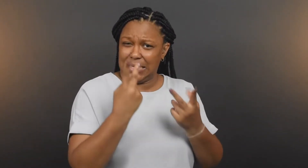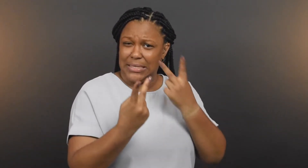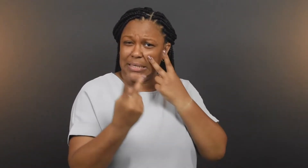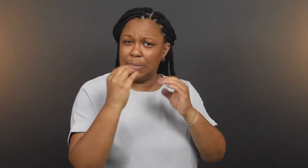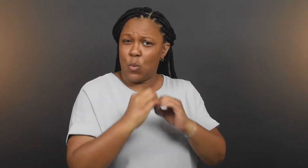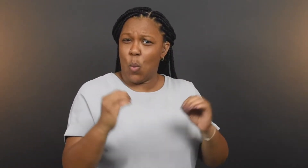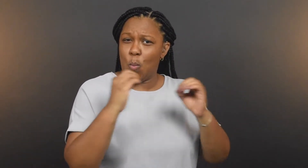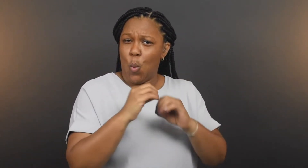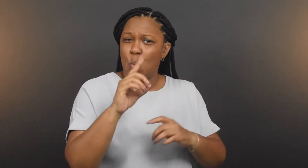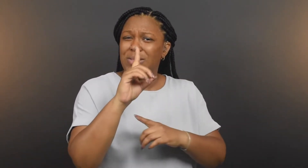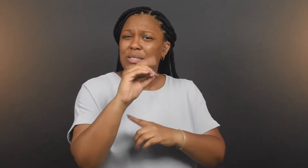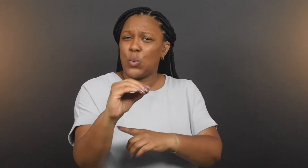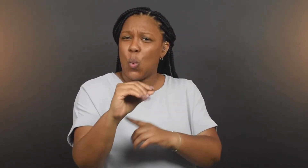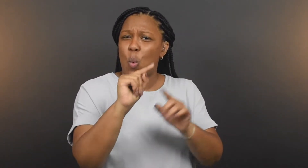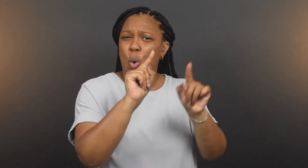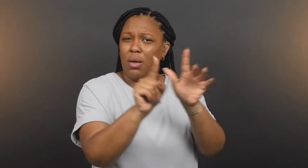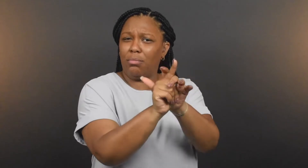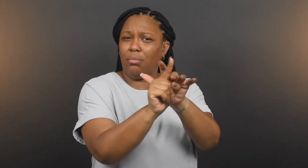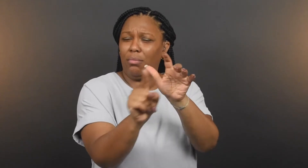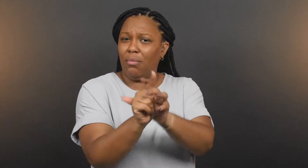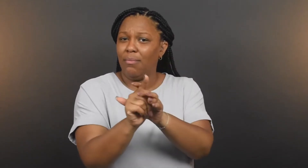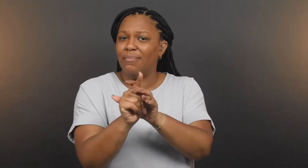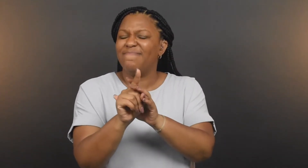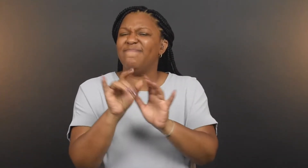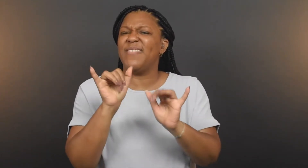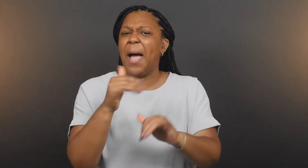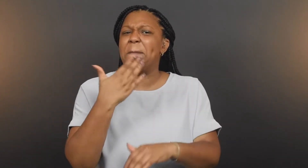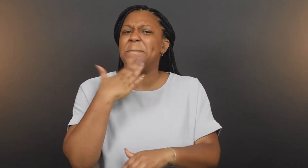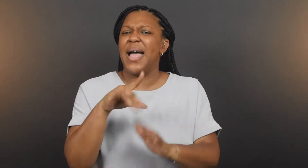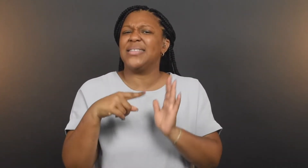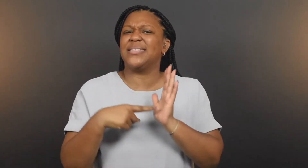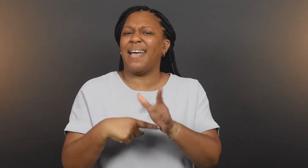Then the team began seeing more disorders, and that was a bad sign.